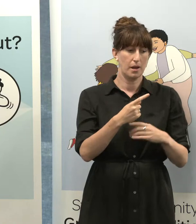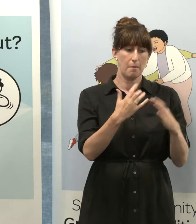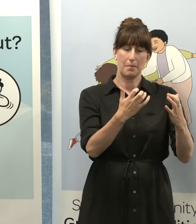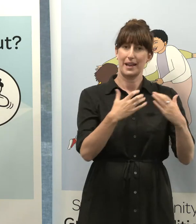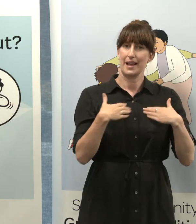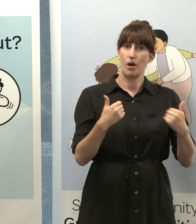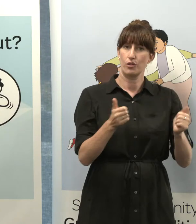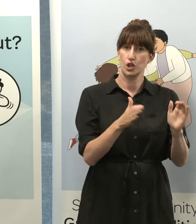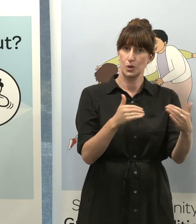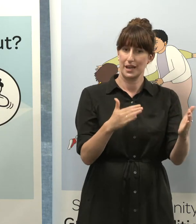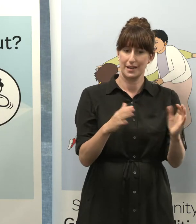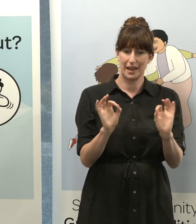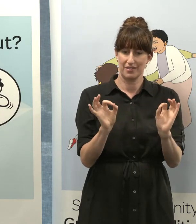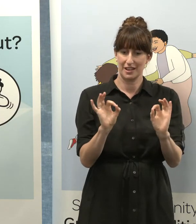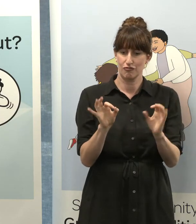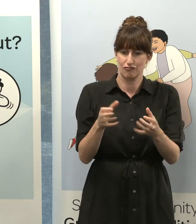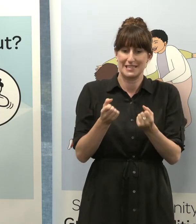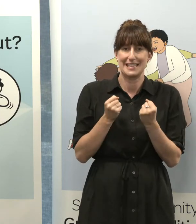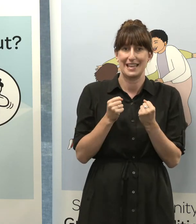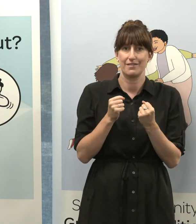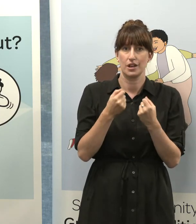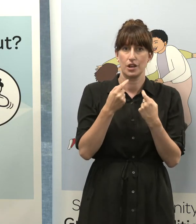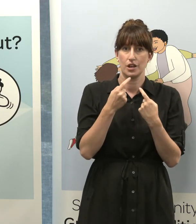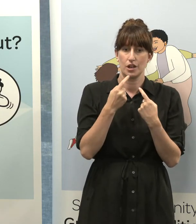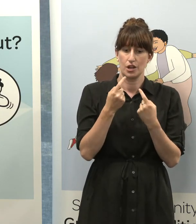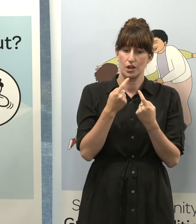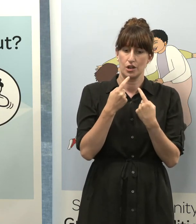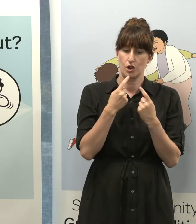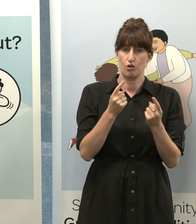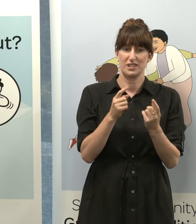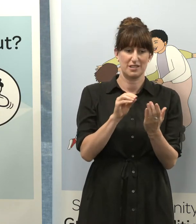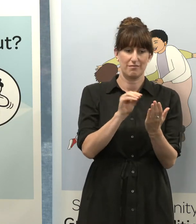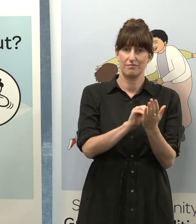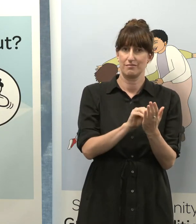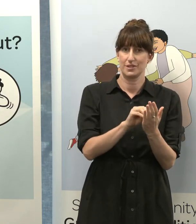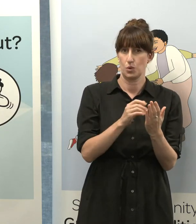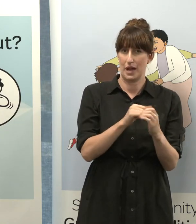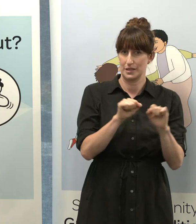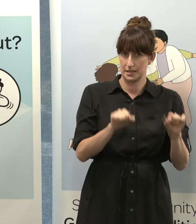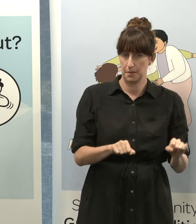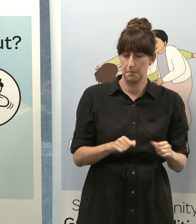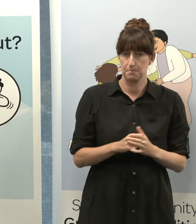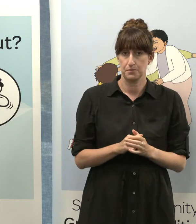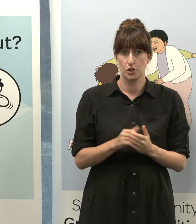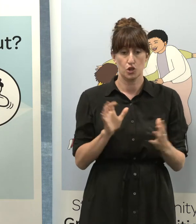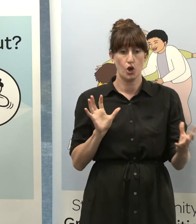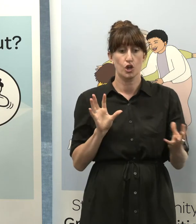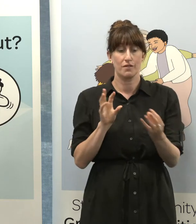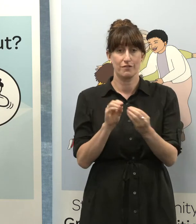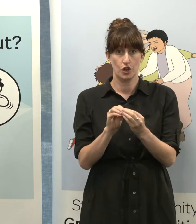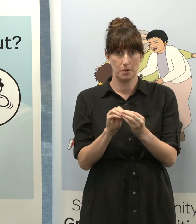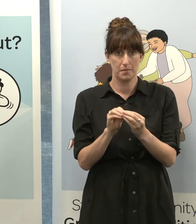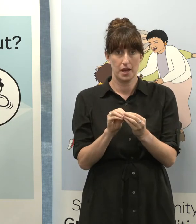an aged care facility, a GP may have certified the cause of death but it wasn't notified